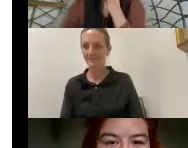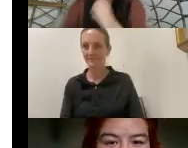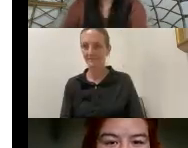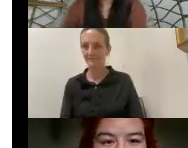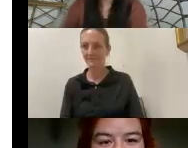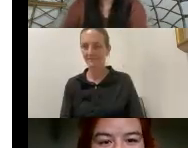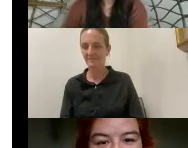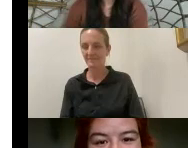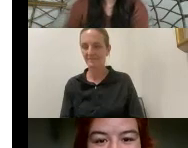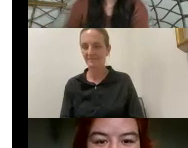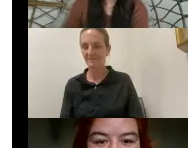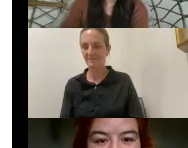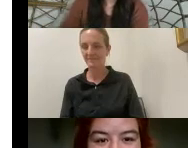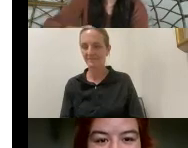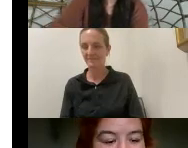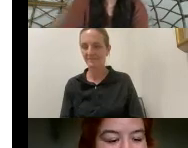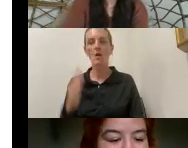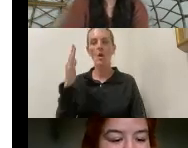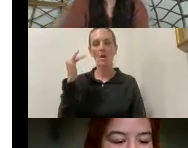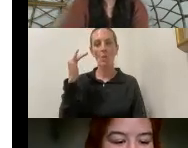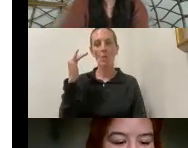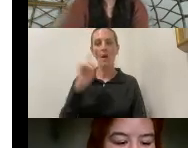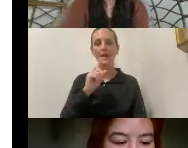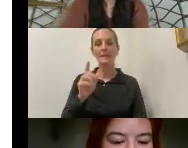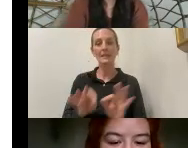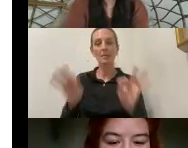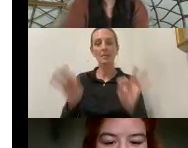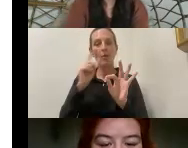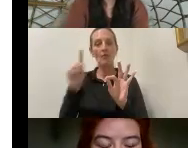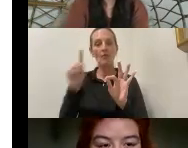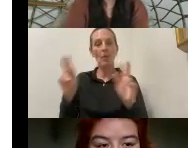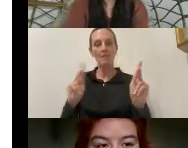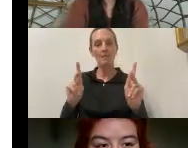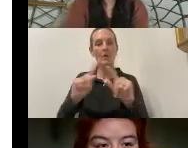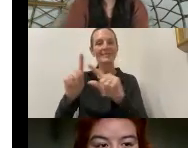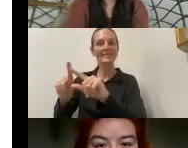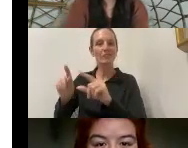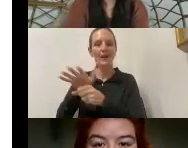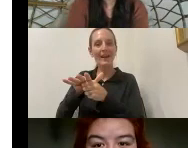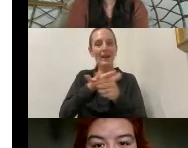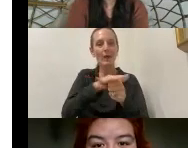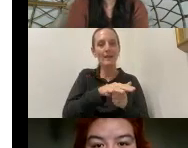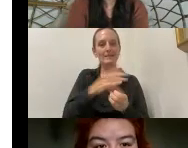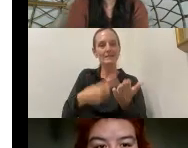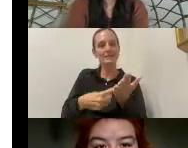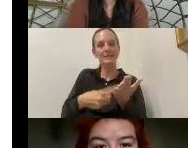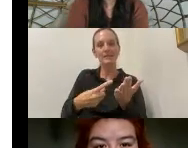Why is it important for youth from different areas to talk about the climate crisis? I think it's really important just to know you're not alone.